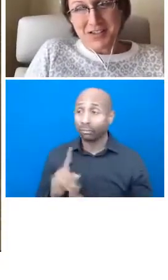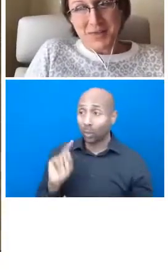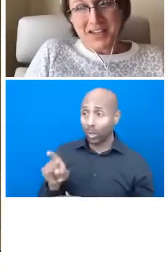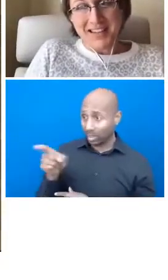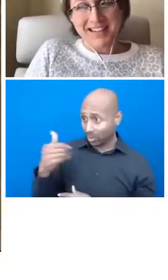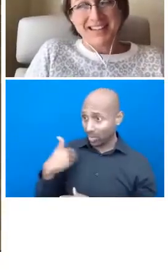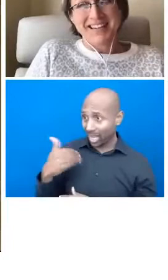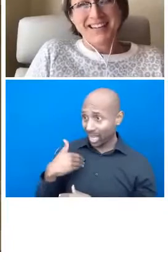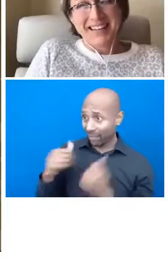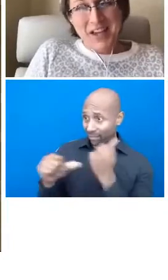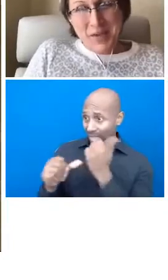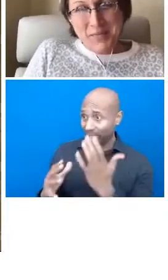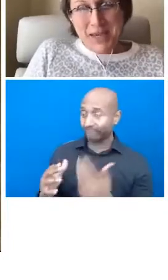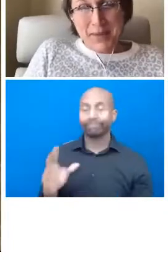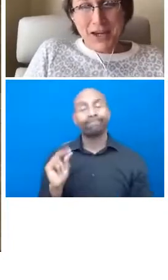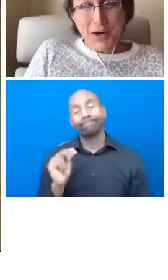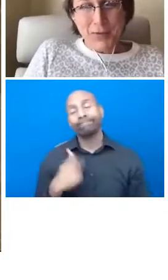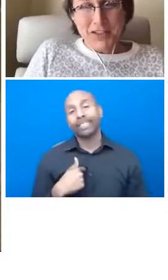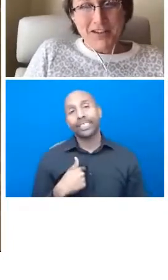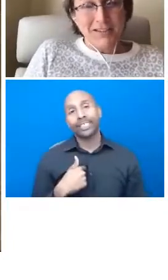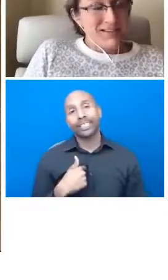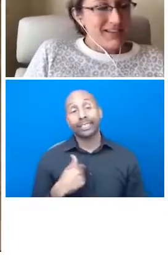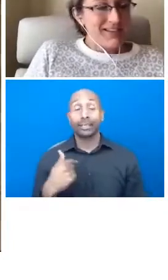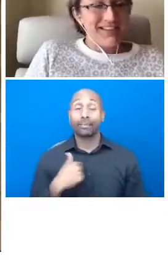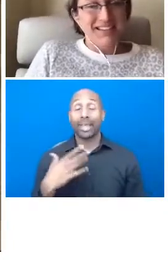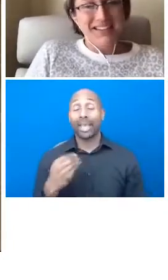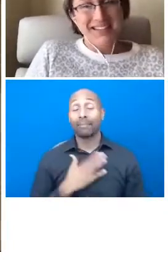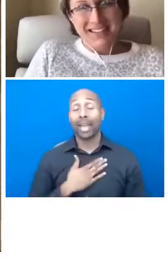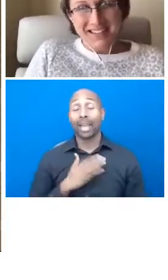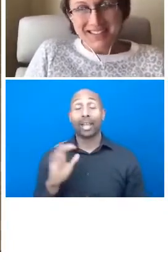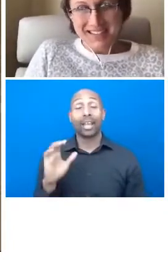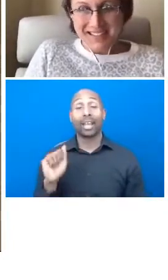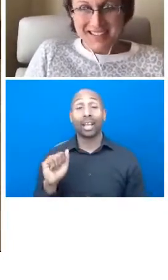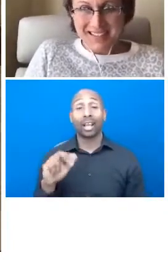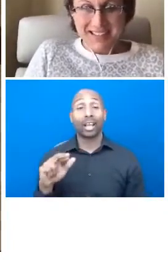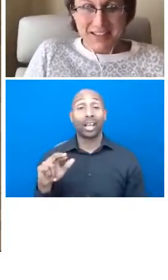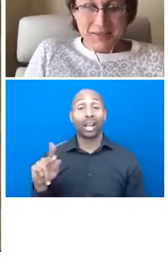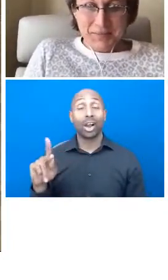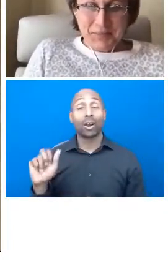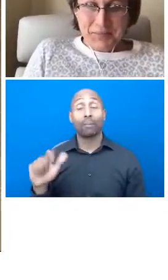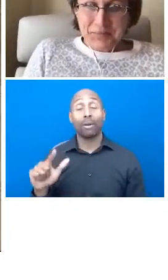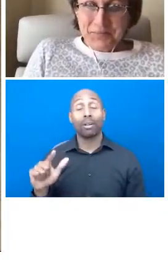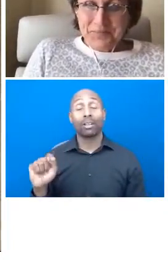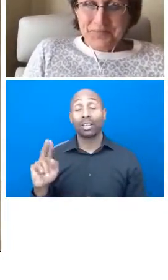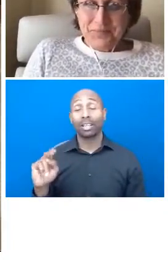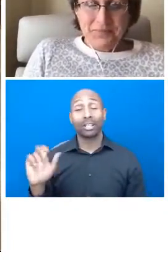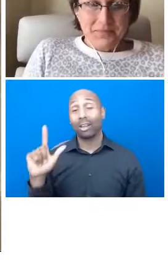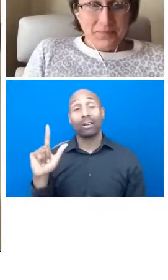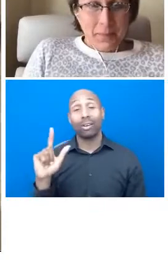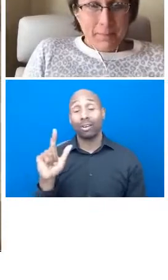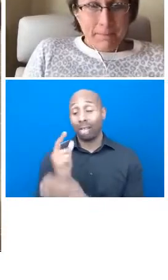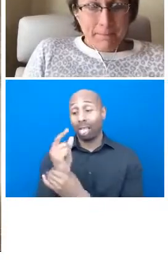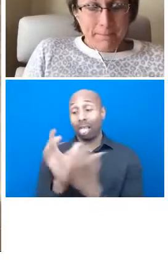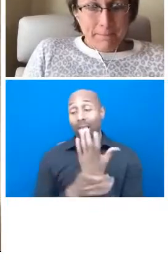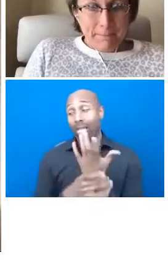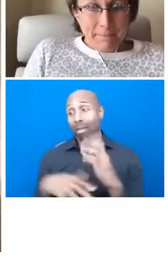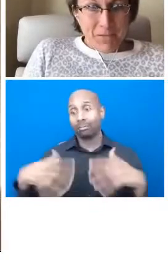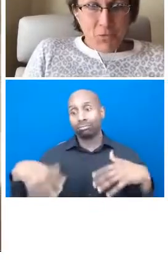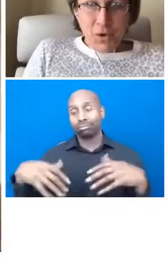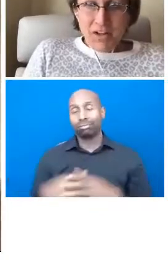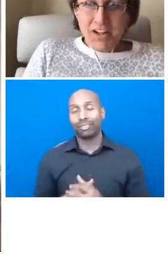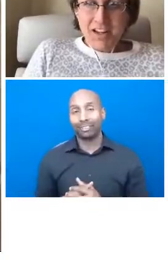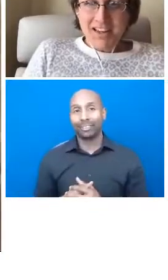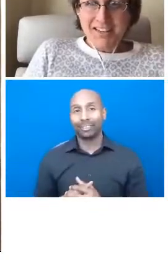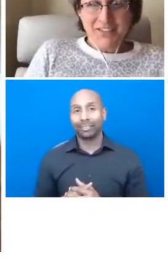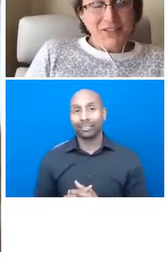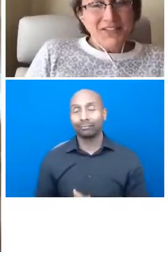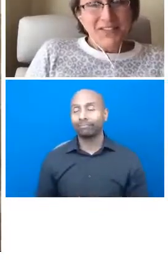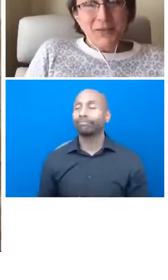Me and my carpal tunnel.